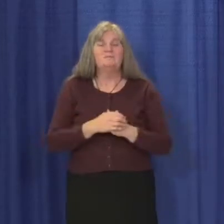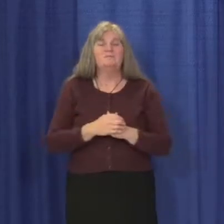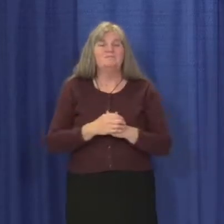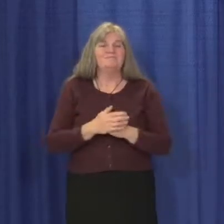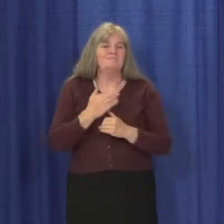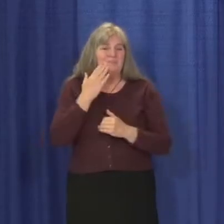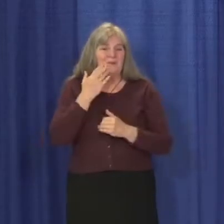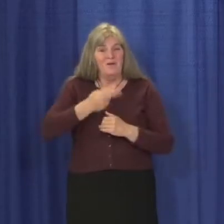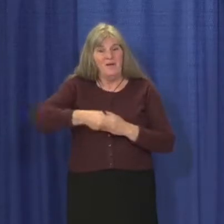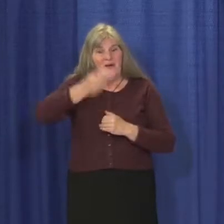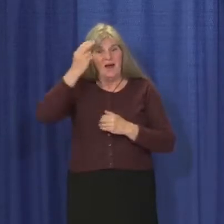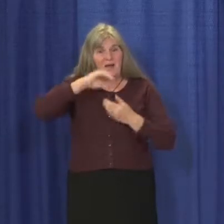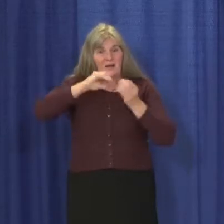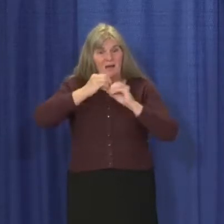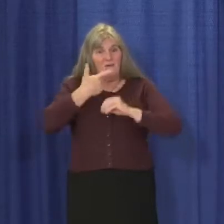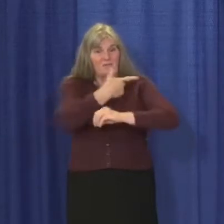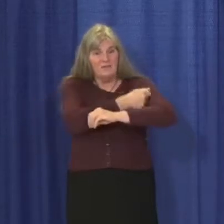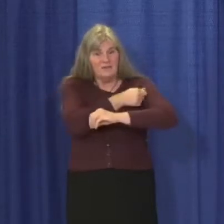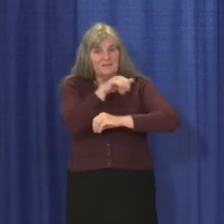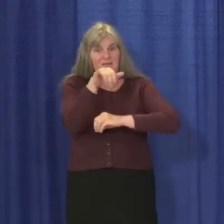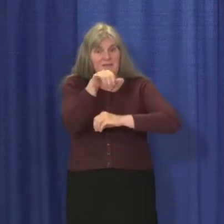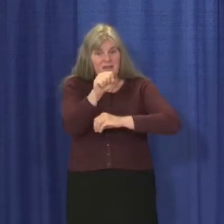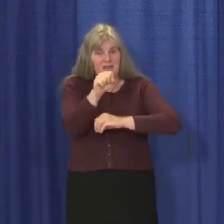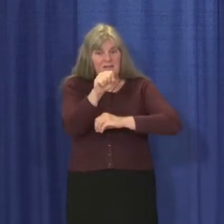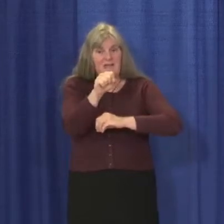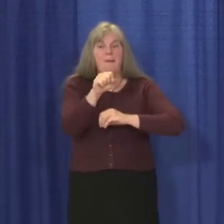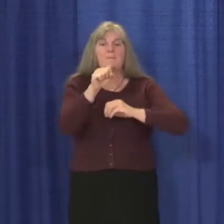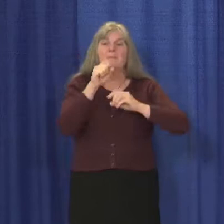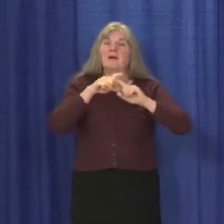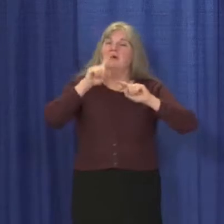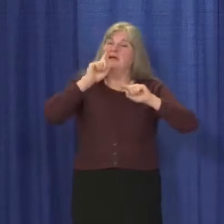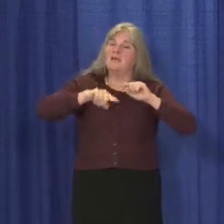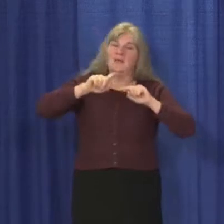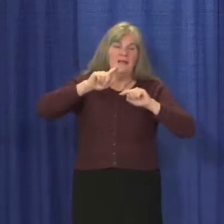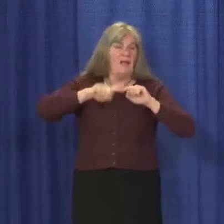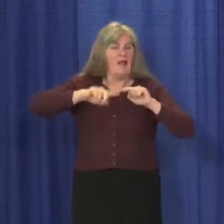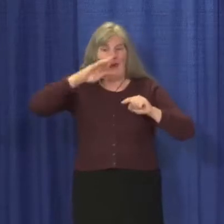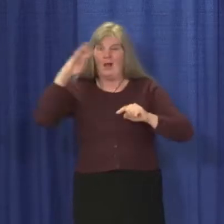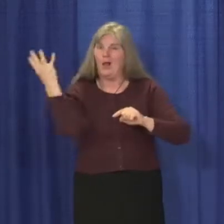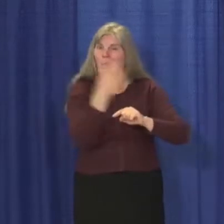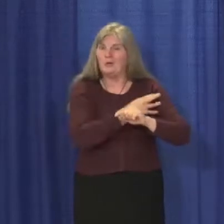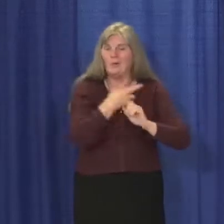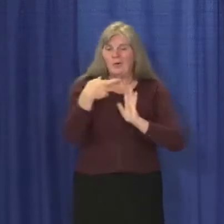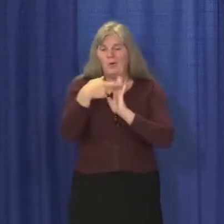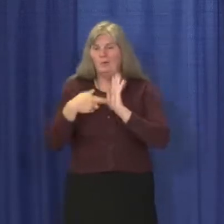even with high vaccination rates we cannot yet let down our guard.